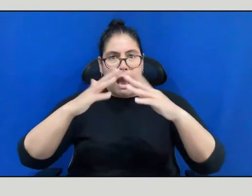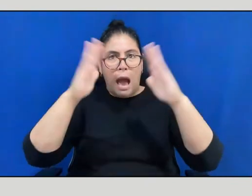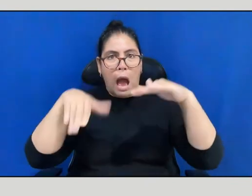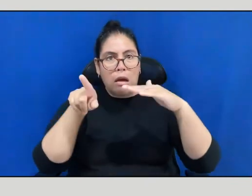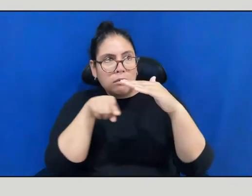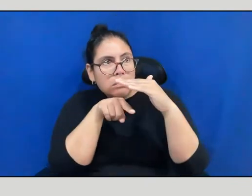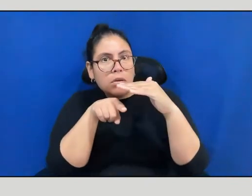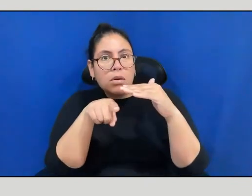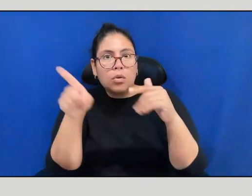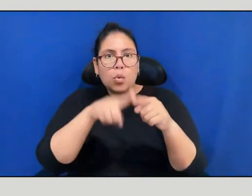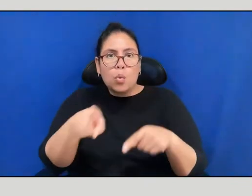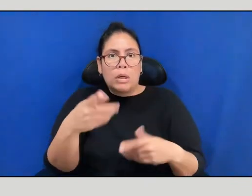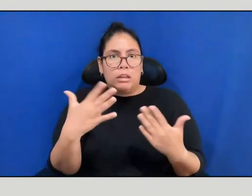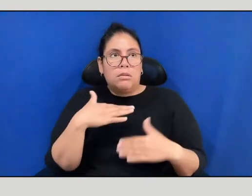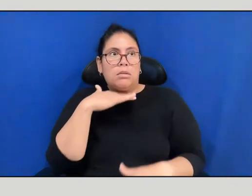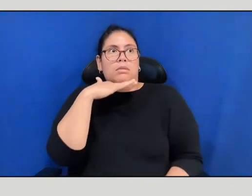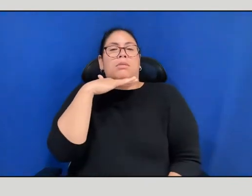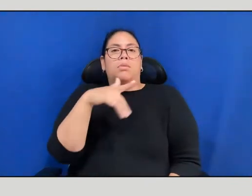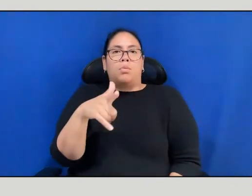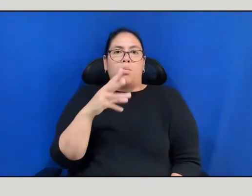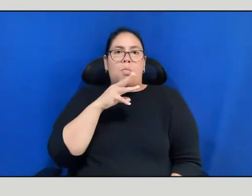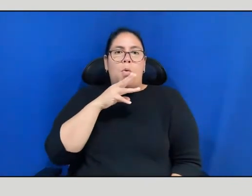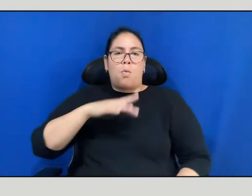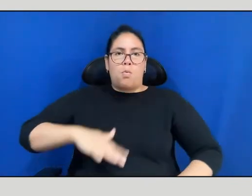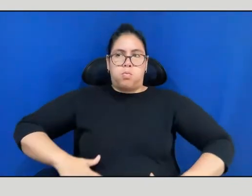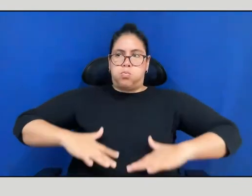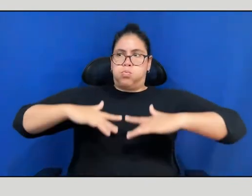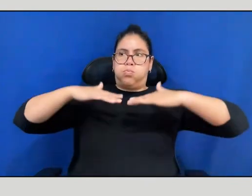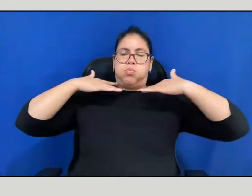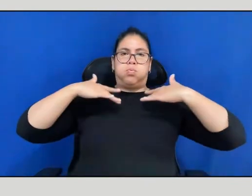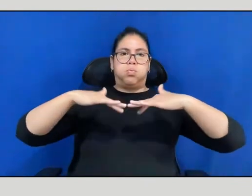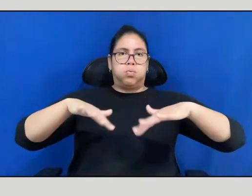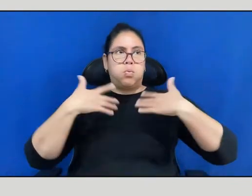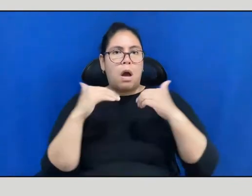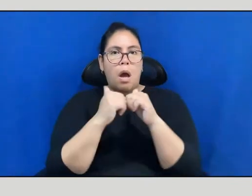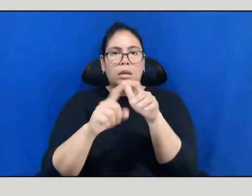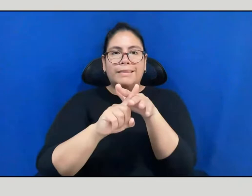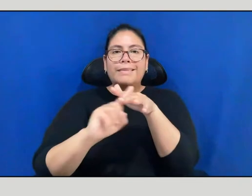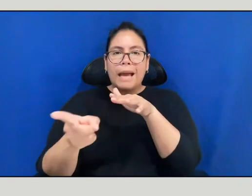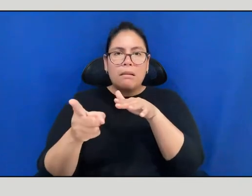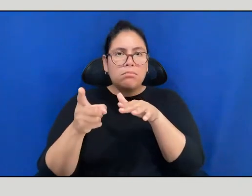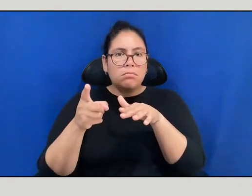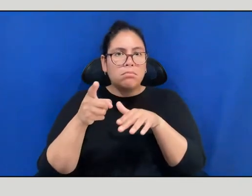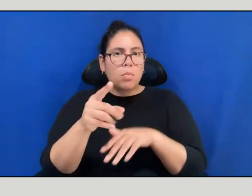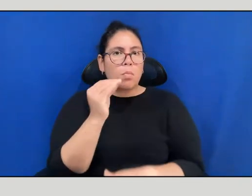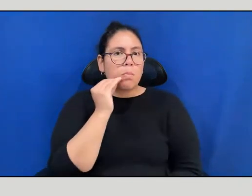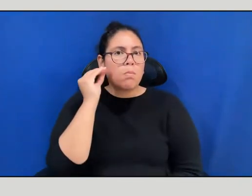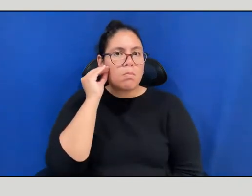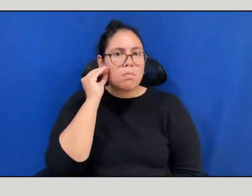so that's the reason that those two tools that are around are related with cutting